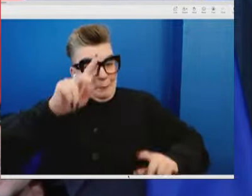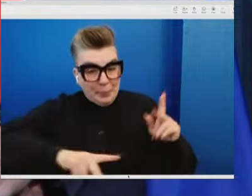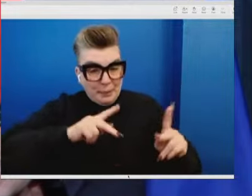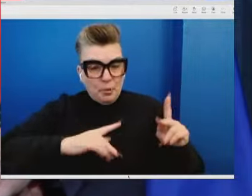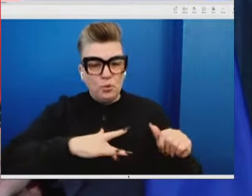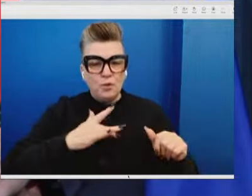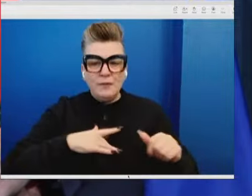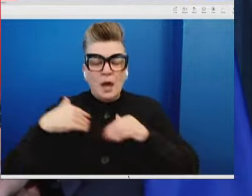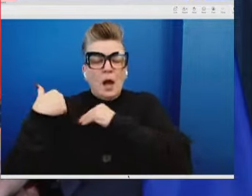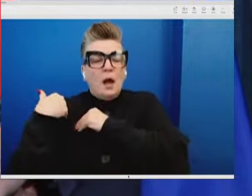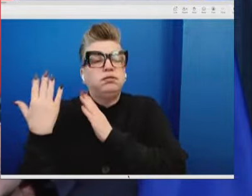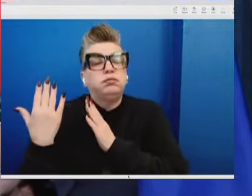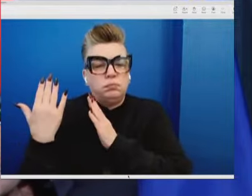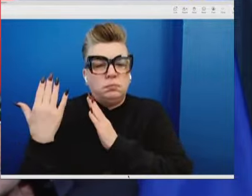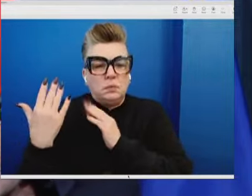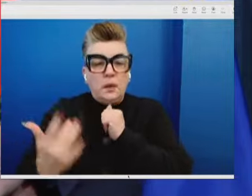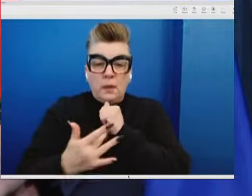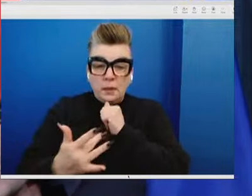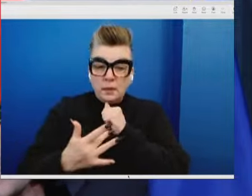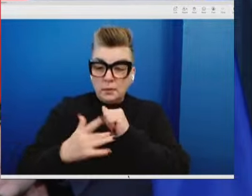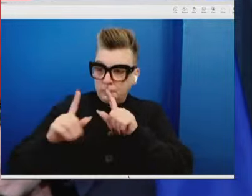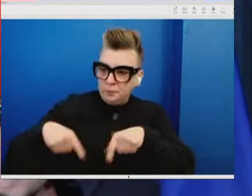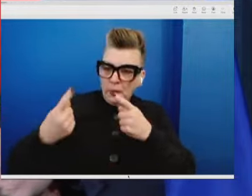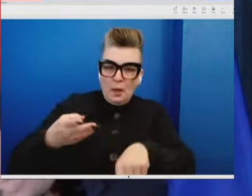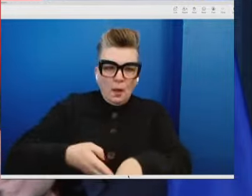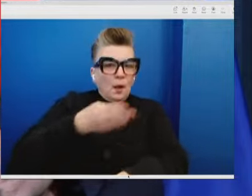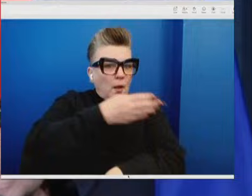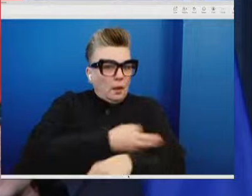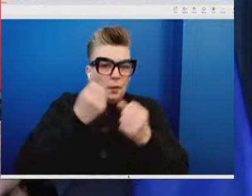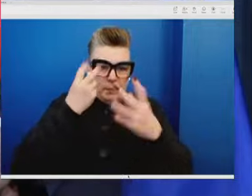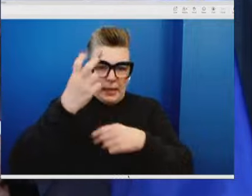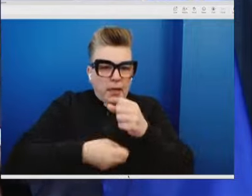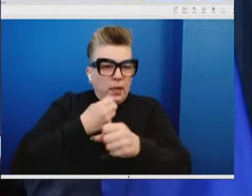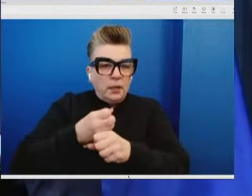number one, has come a long way over the years. That's a big part of this. The things that you'll